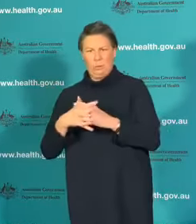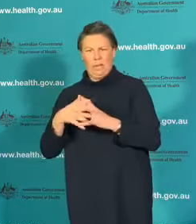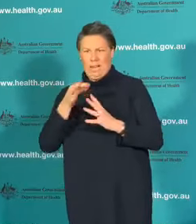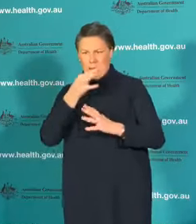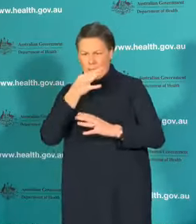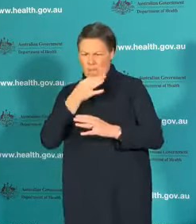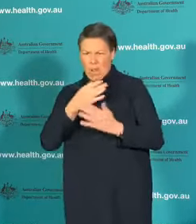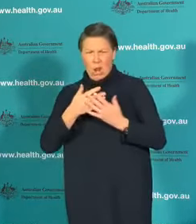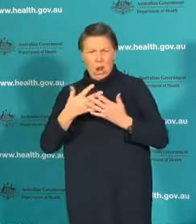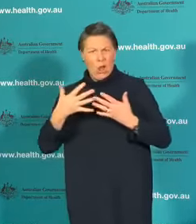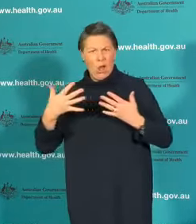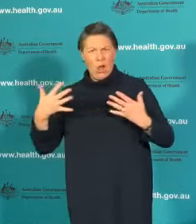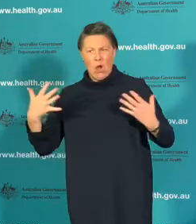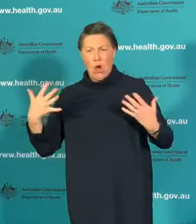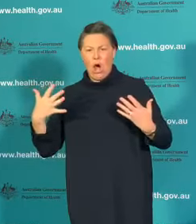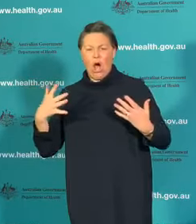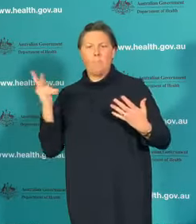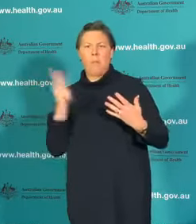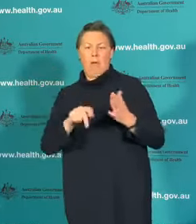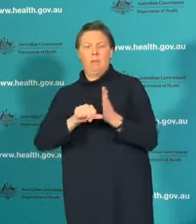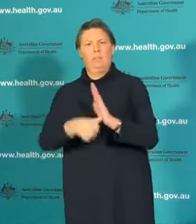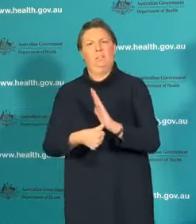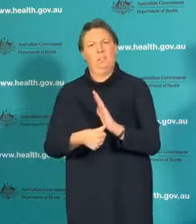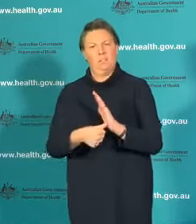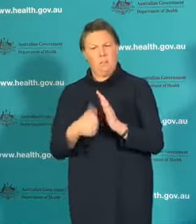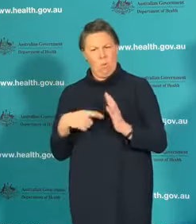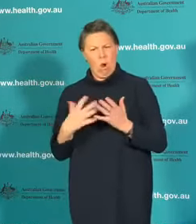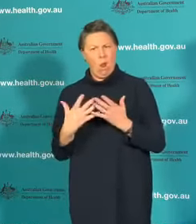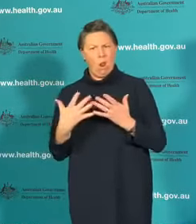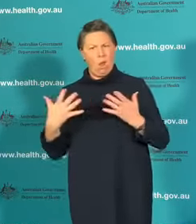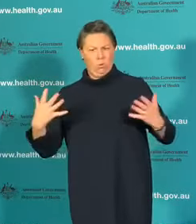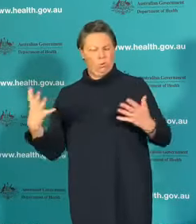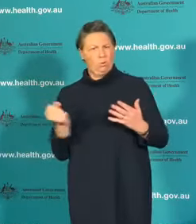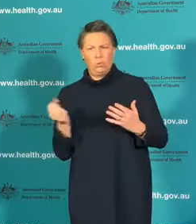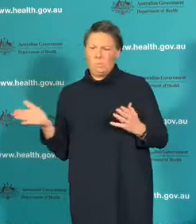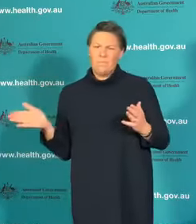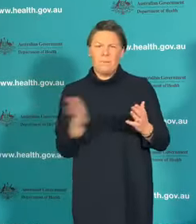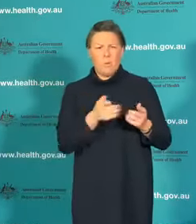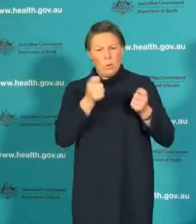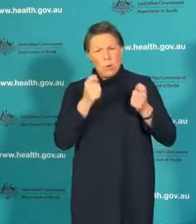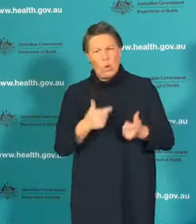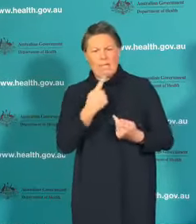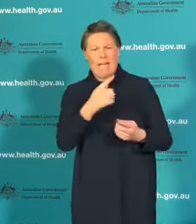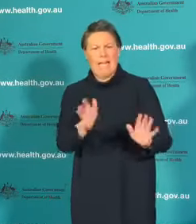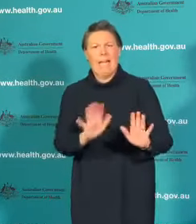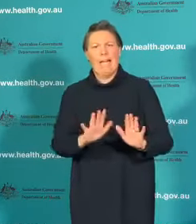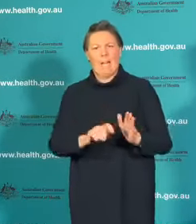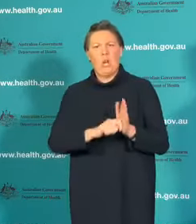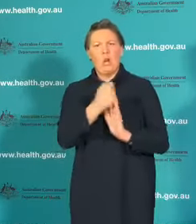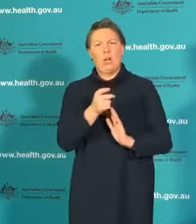providing advice to the aged care sector. And earlier you mentioned the advice was on the AHPPC website, are you relying simply on aged care